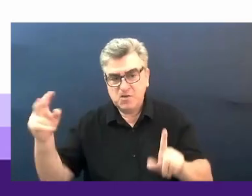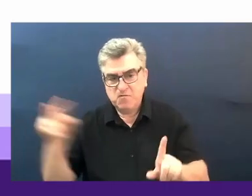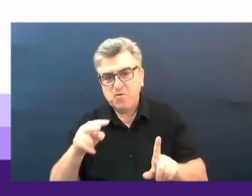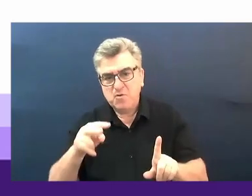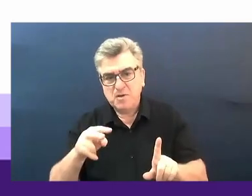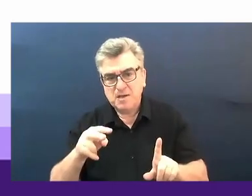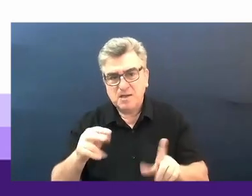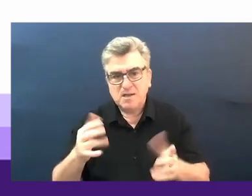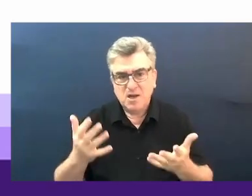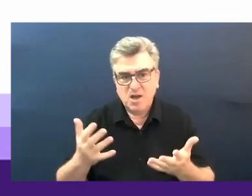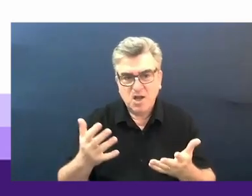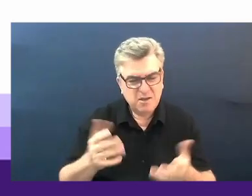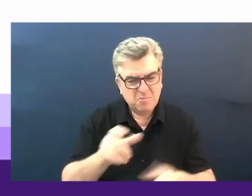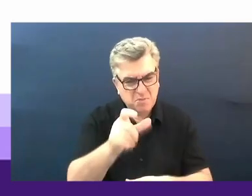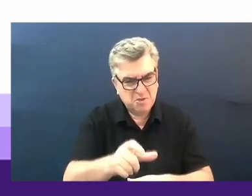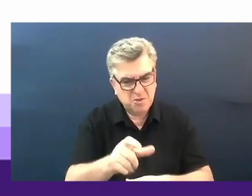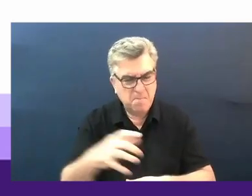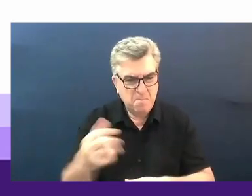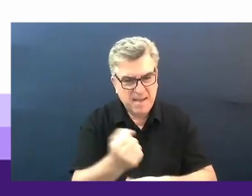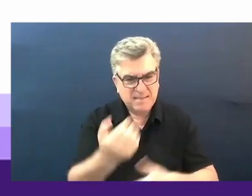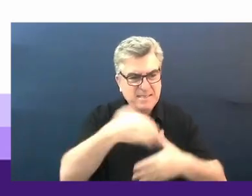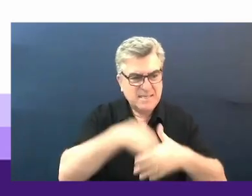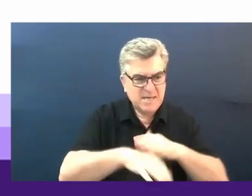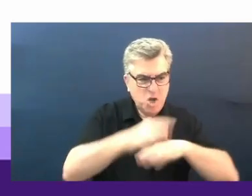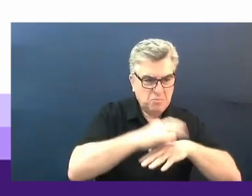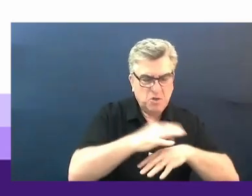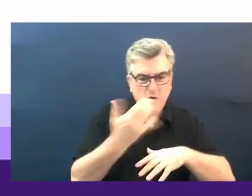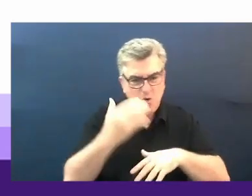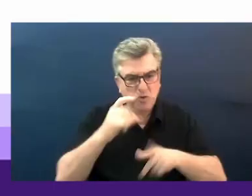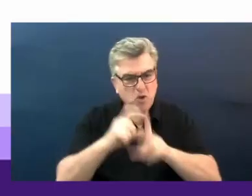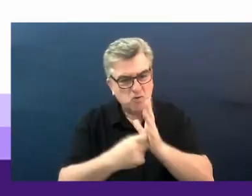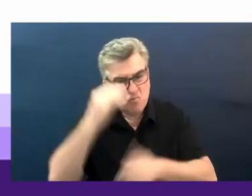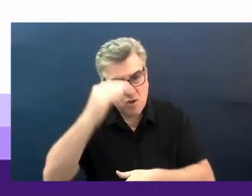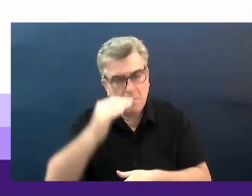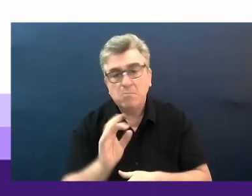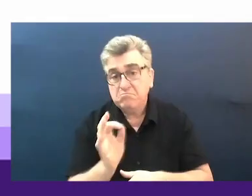care within a clinic or hospital based setting because they're often a lot more comfortable in